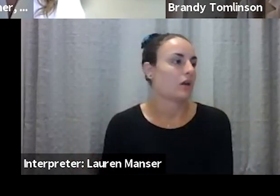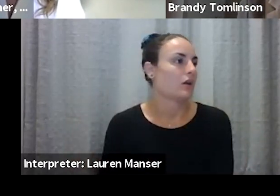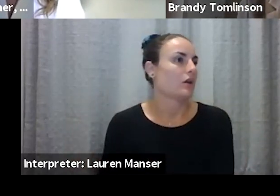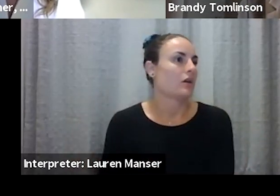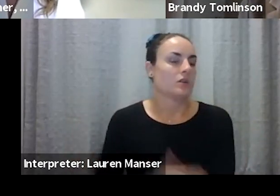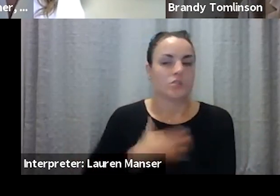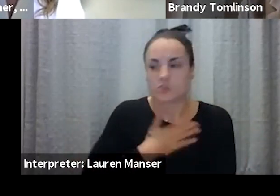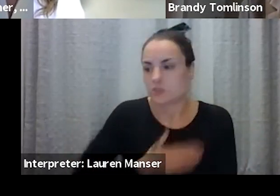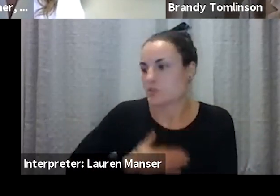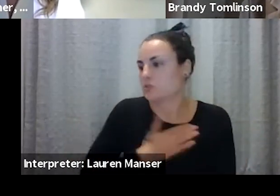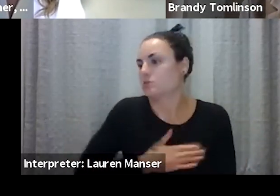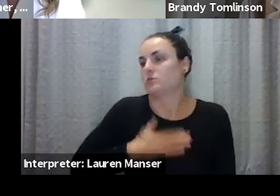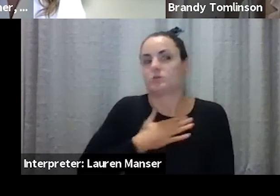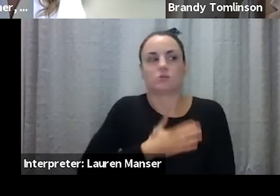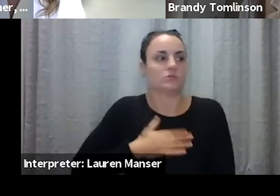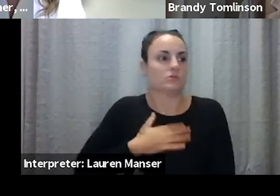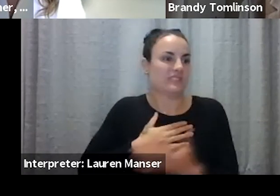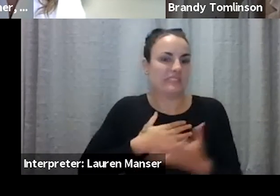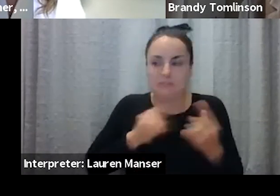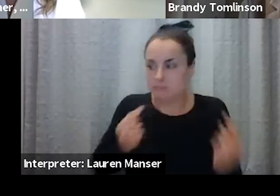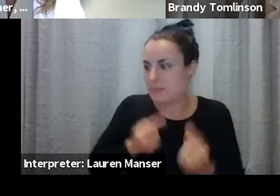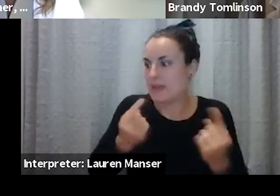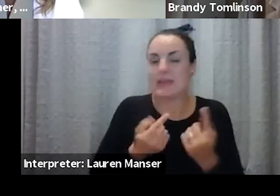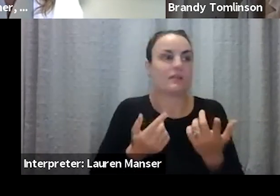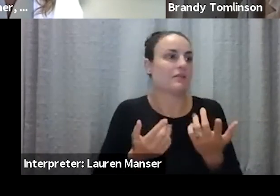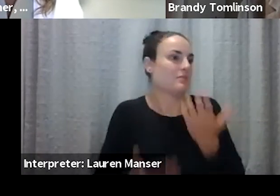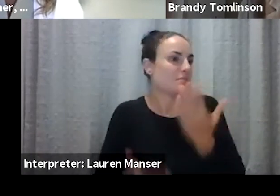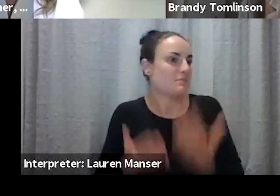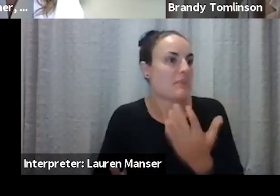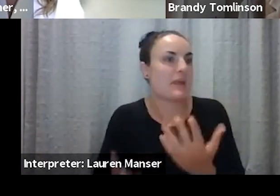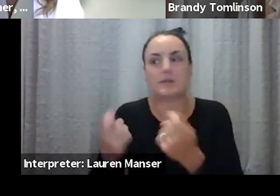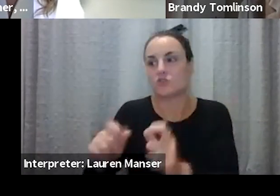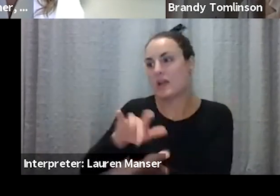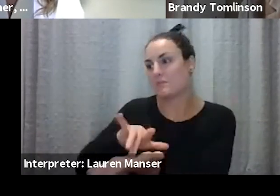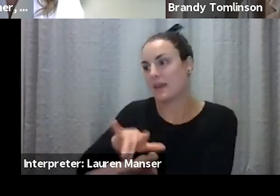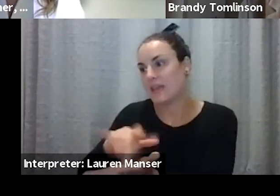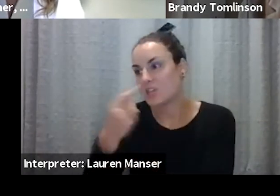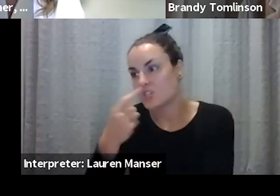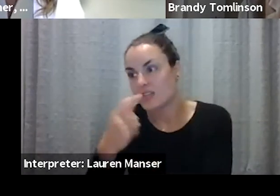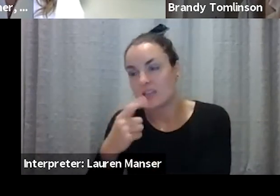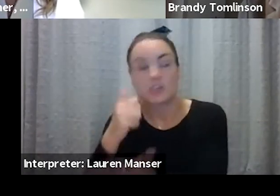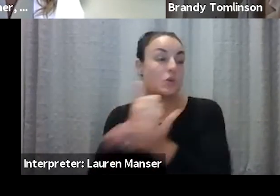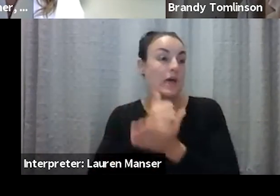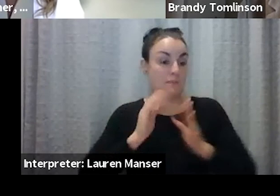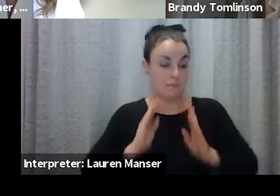maybe potentially experimental treatments for, medication trials for, they don't know how that's gonna impact them